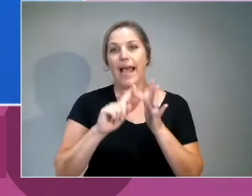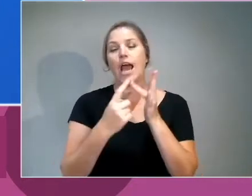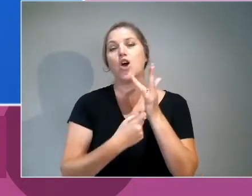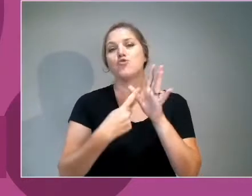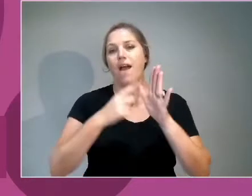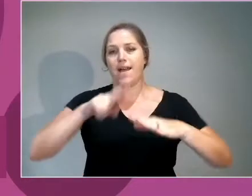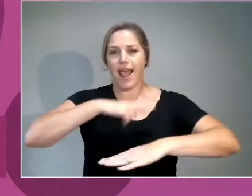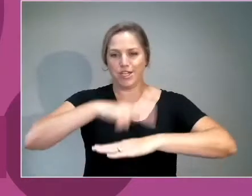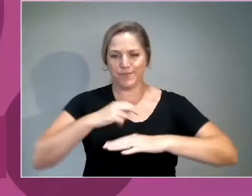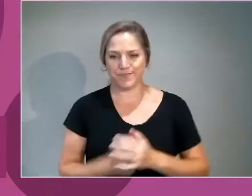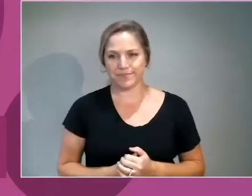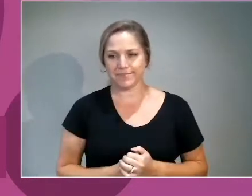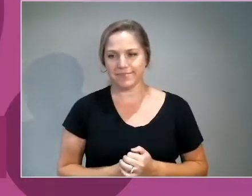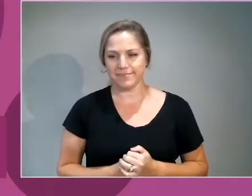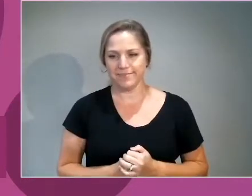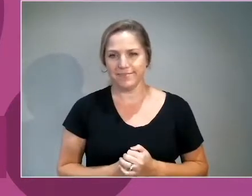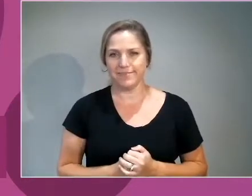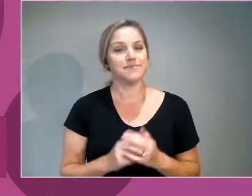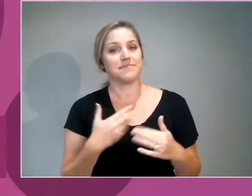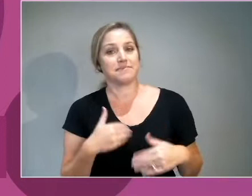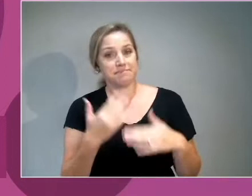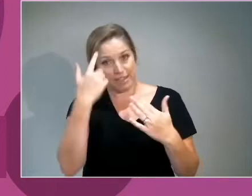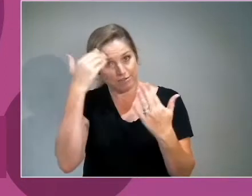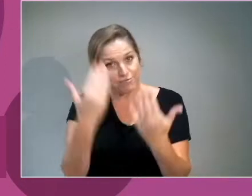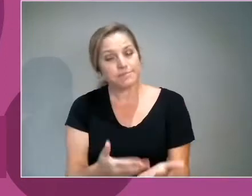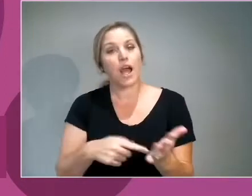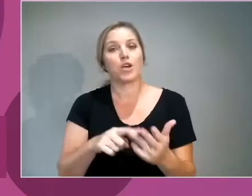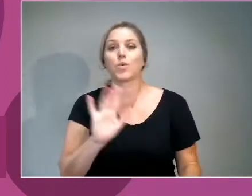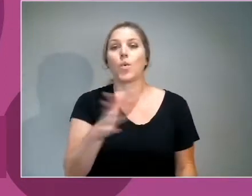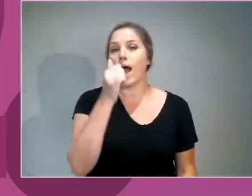clans, to their elders past, present and emerging and acknowledge their continuing